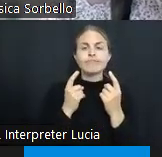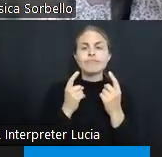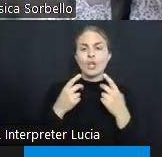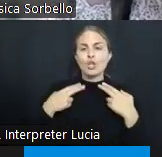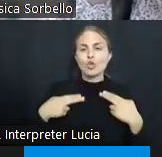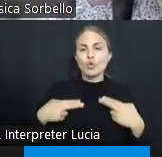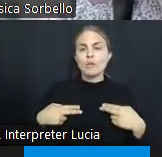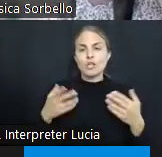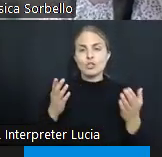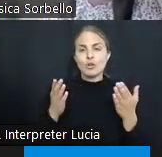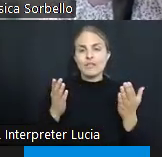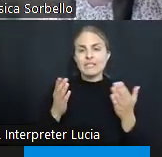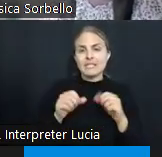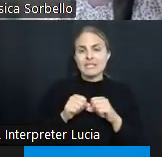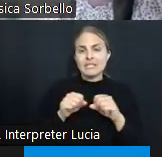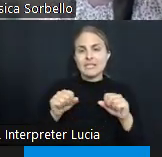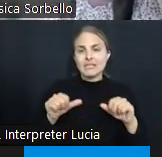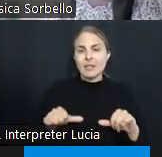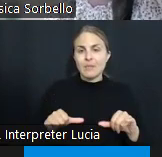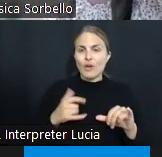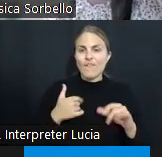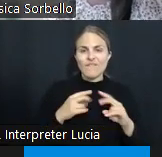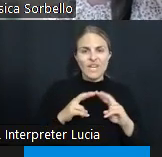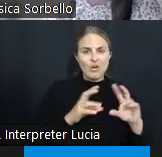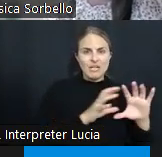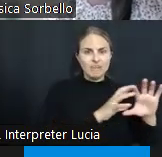oh substance use quick I will pass you over here because we